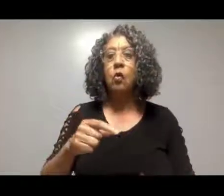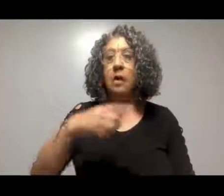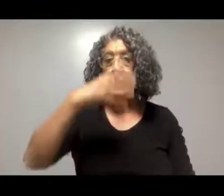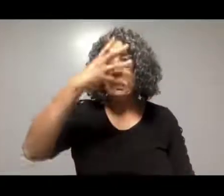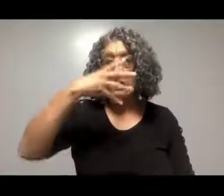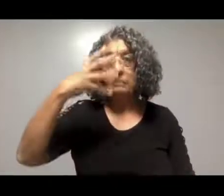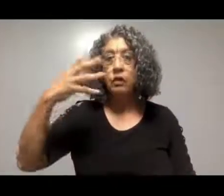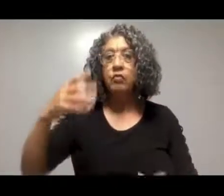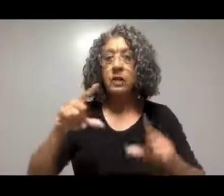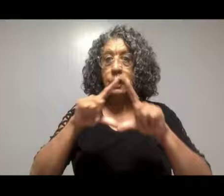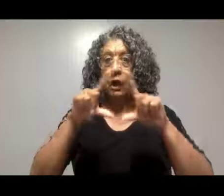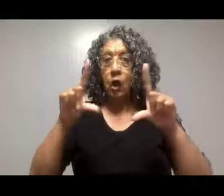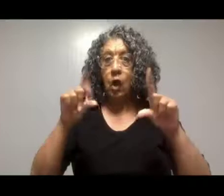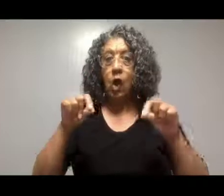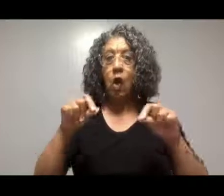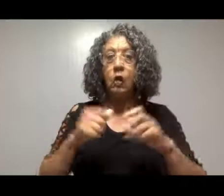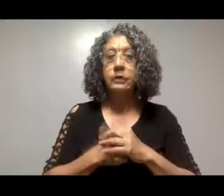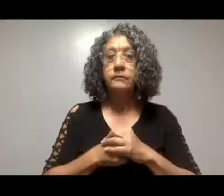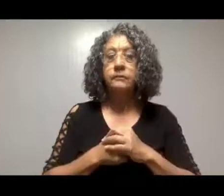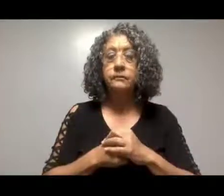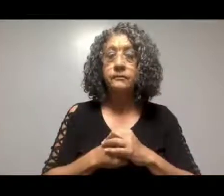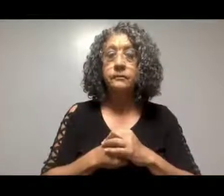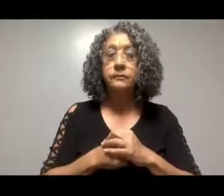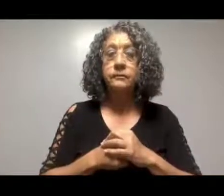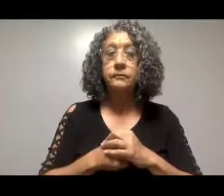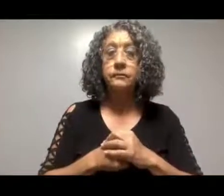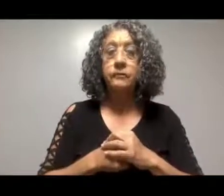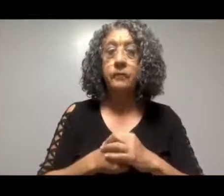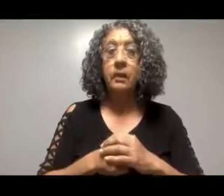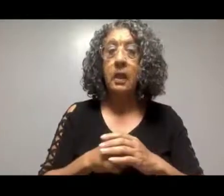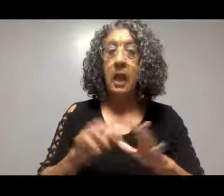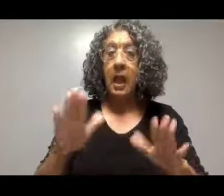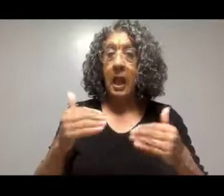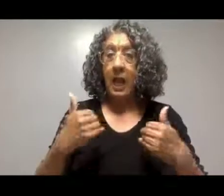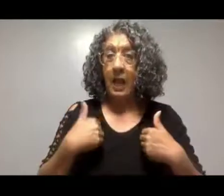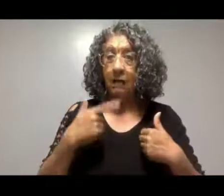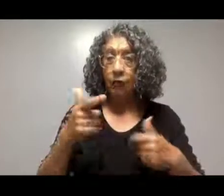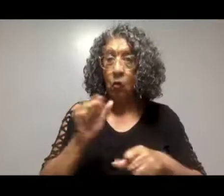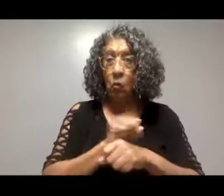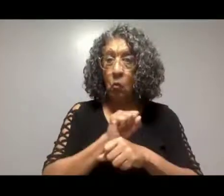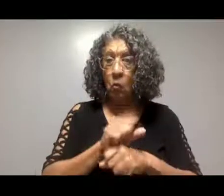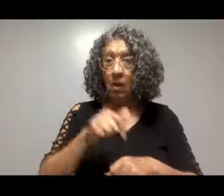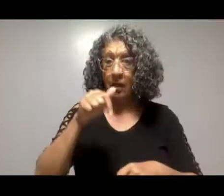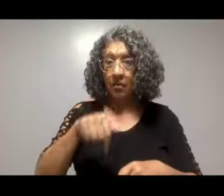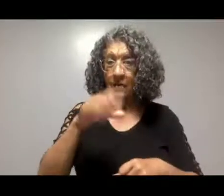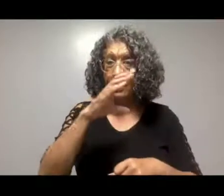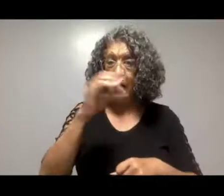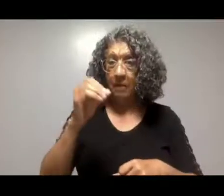yes. If you're not, you're going to need to show them your immigration card.